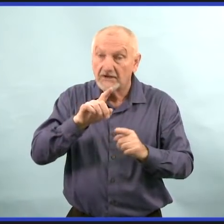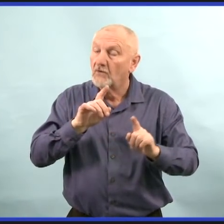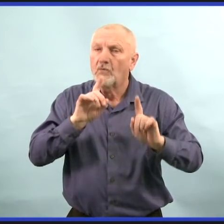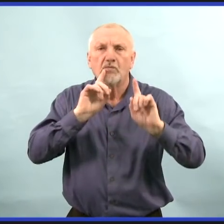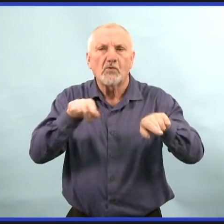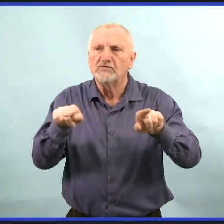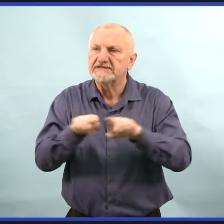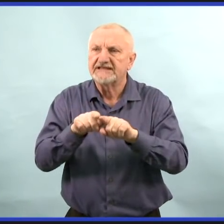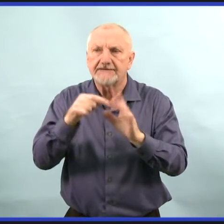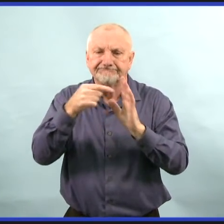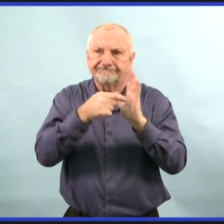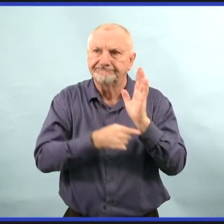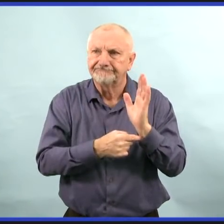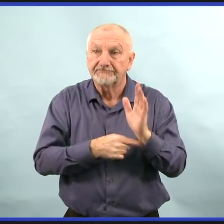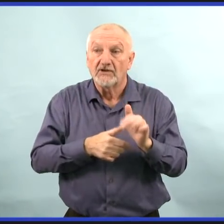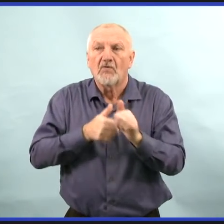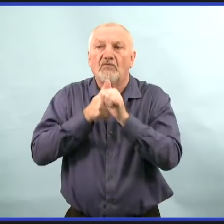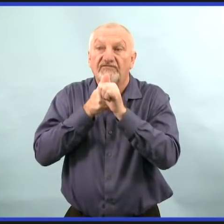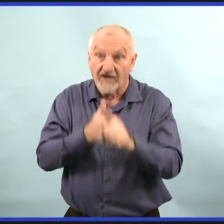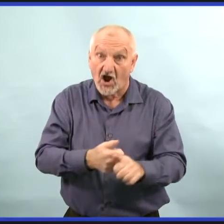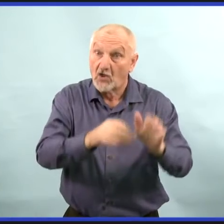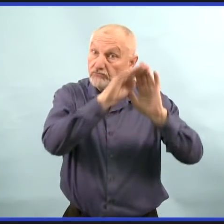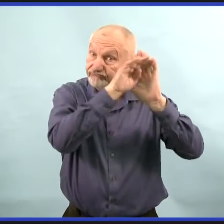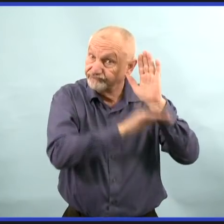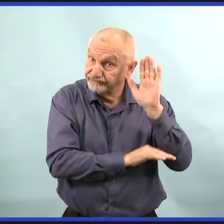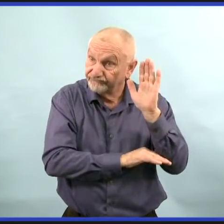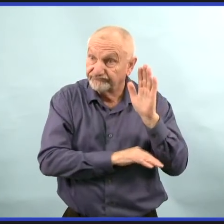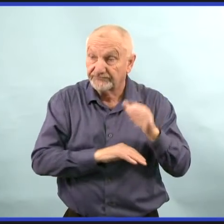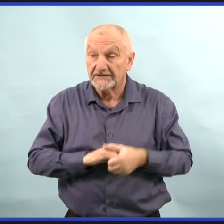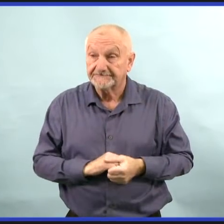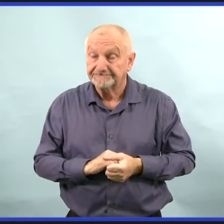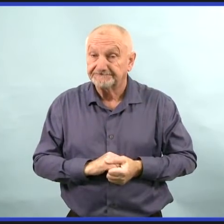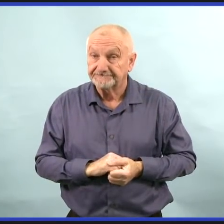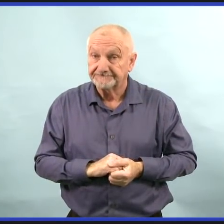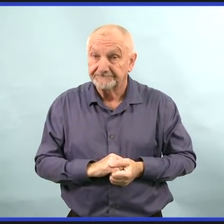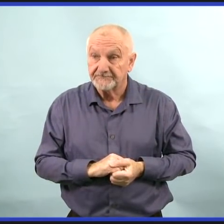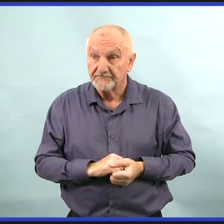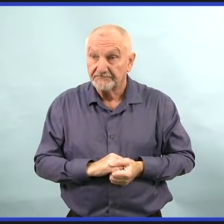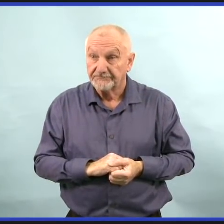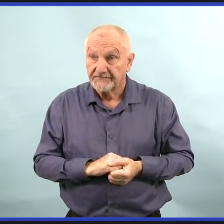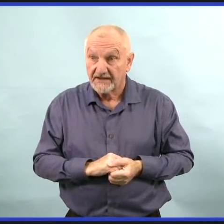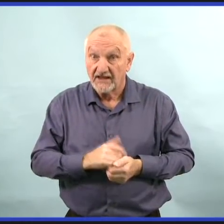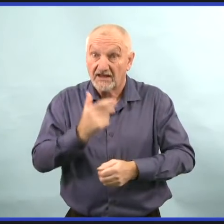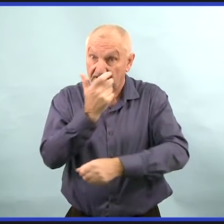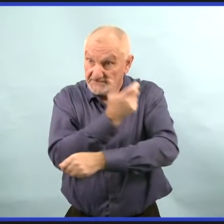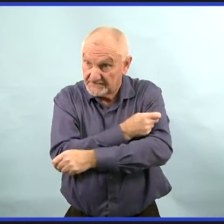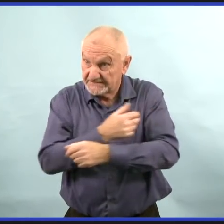to decrease transmission we have our vaccine requirement proof of vaccine requirement